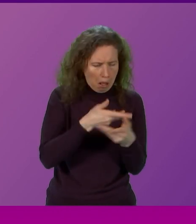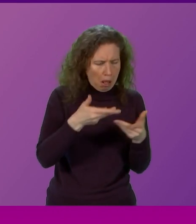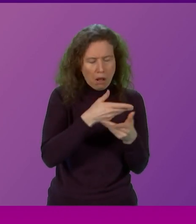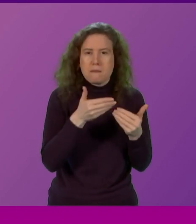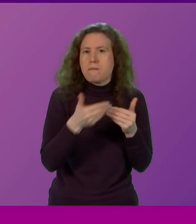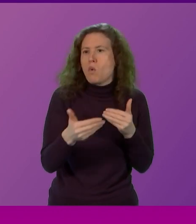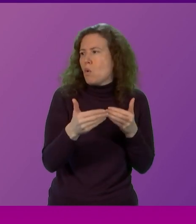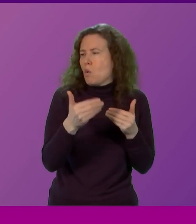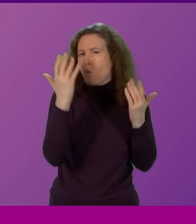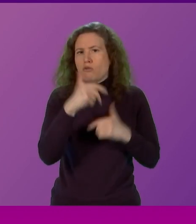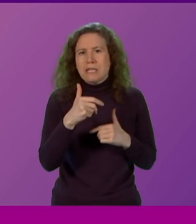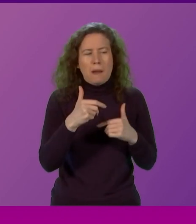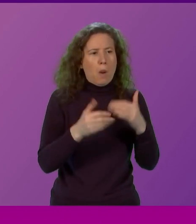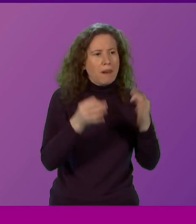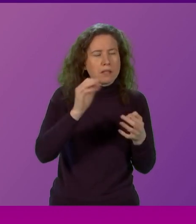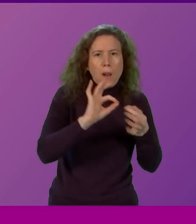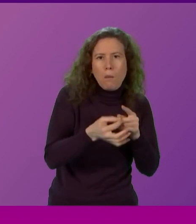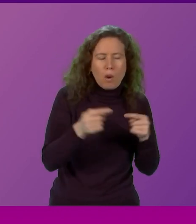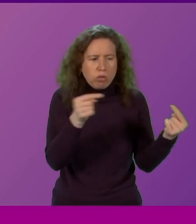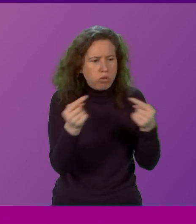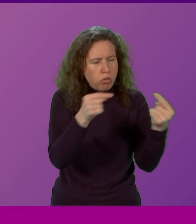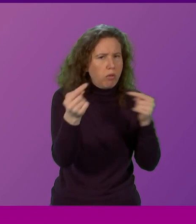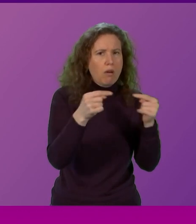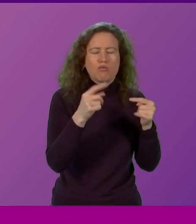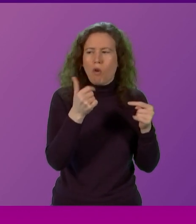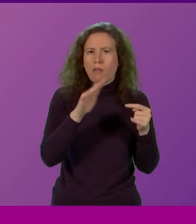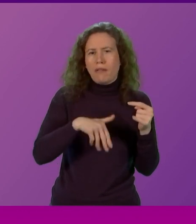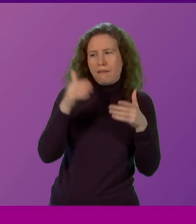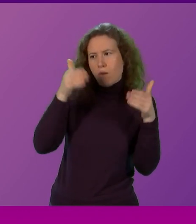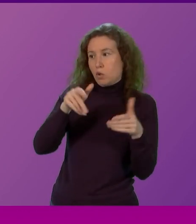in scoring political points against each other than in focusing on the people’s priorities.